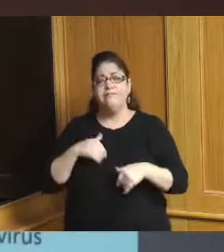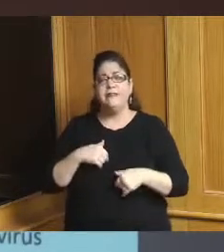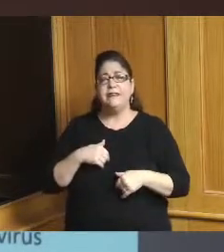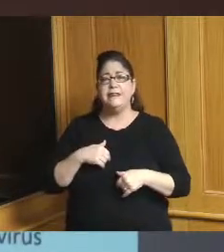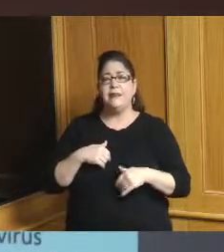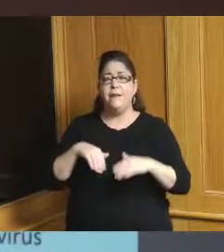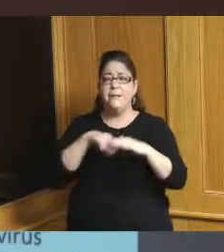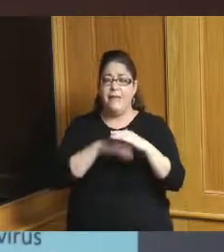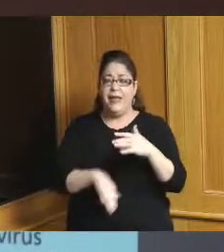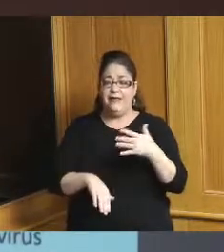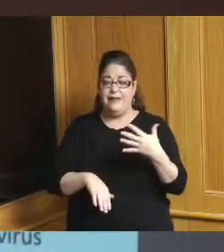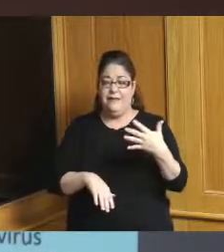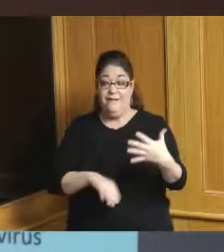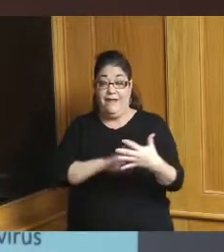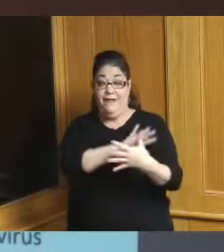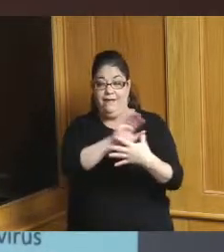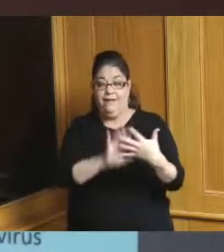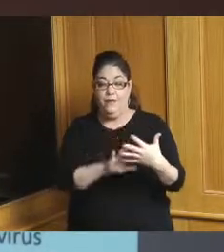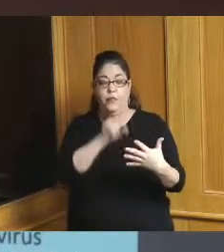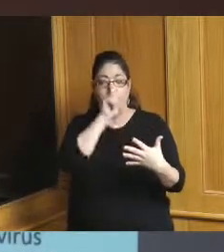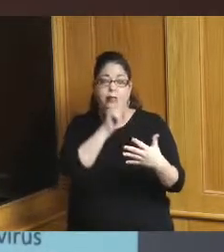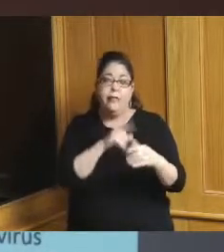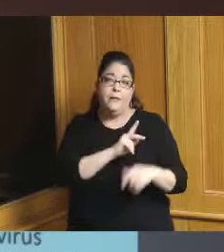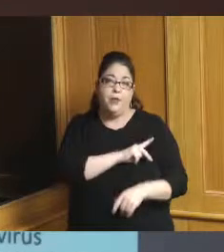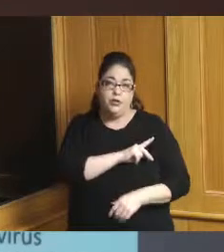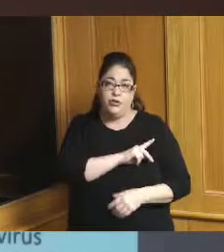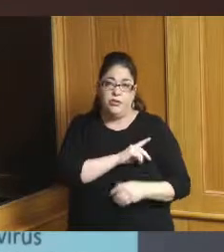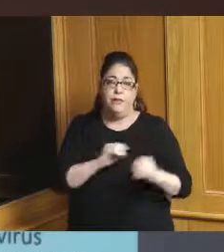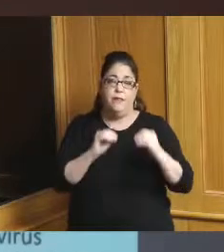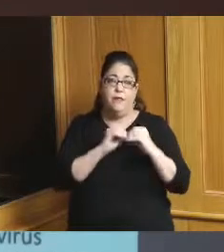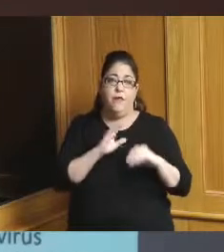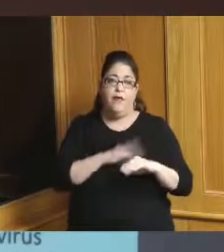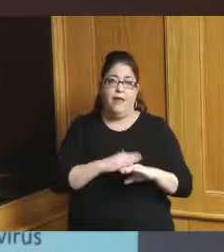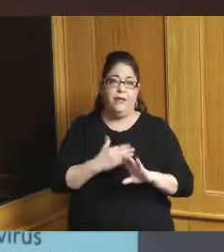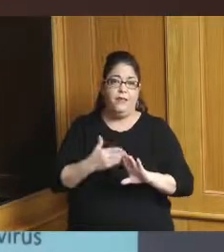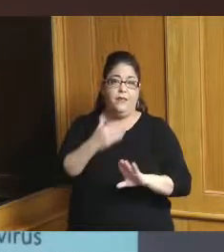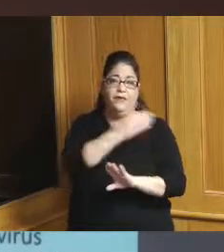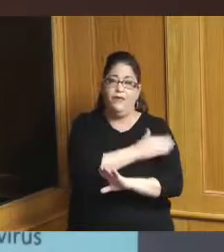but it's it's a very personal thing way more than was we found in the December research